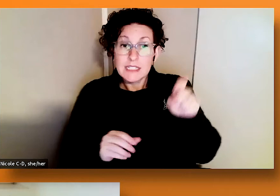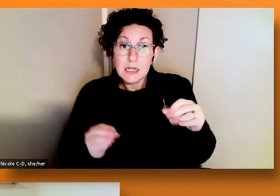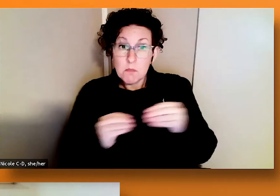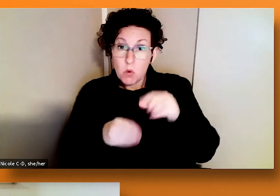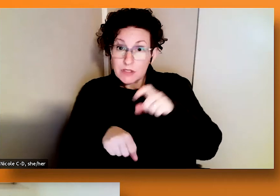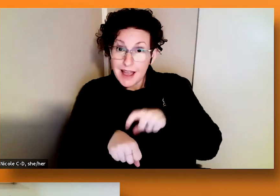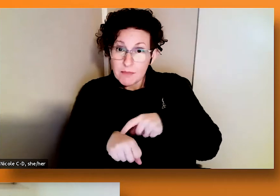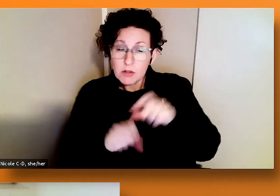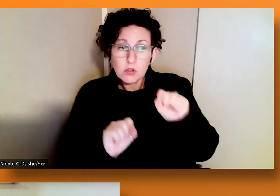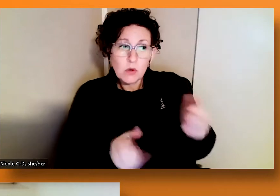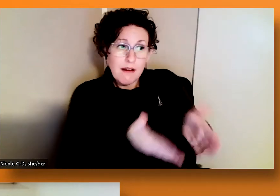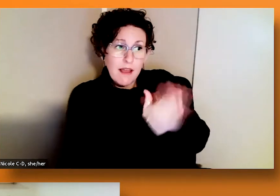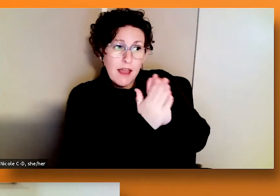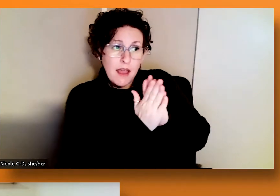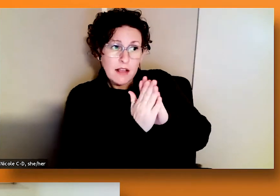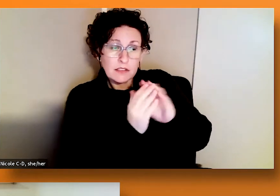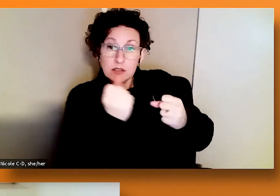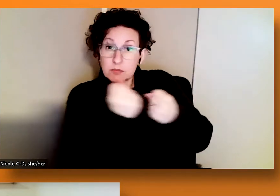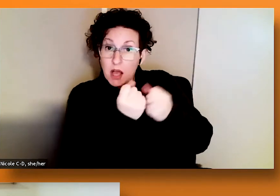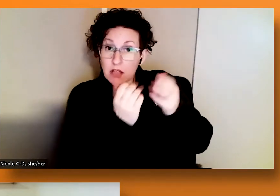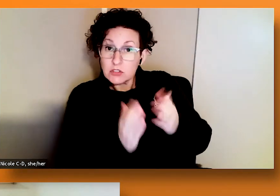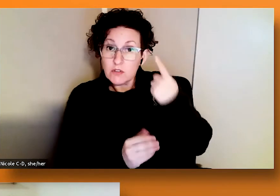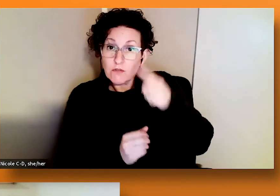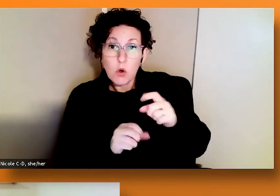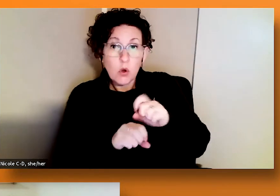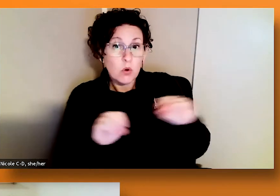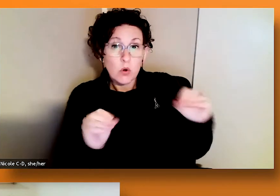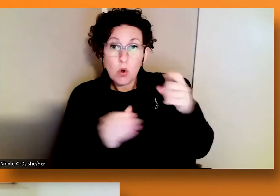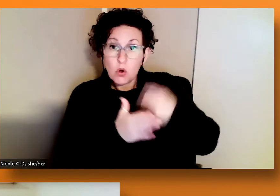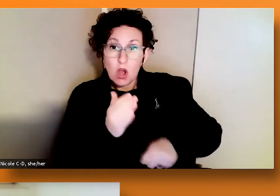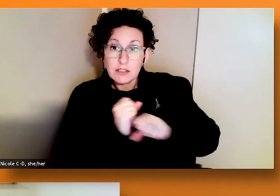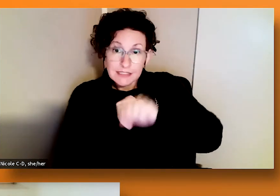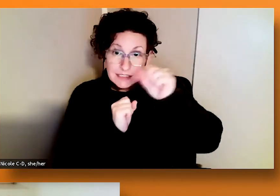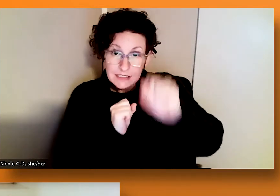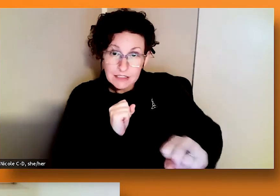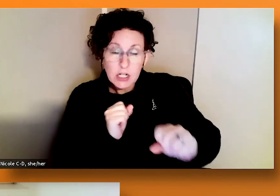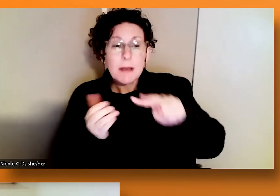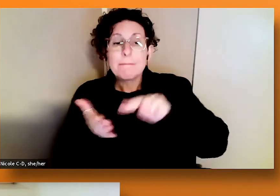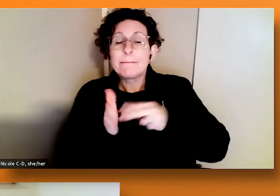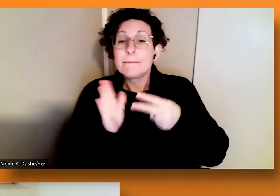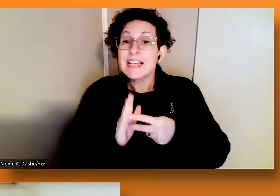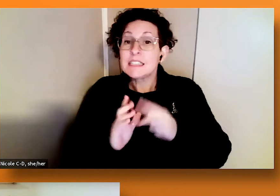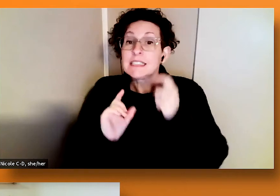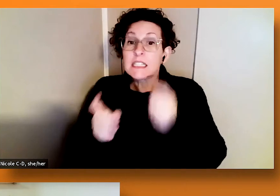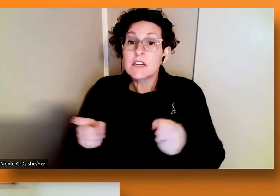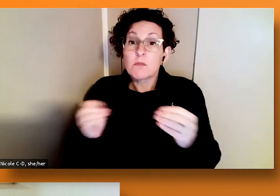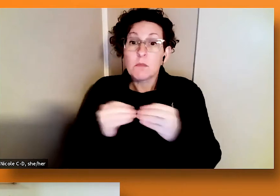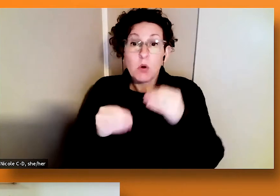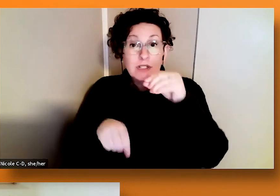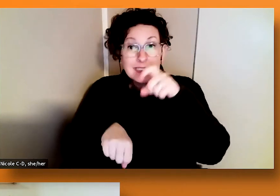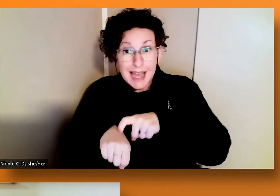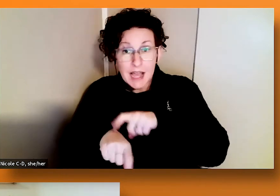you can ask the sponsor for a no-cost extension, which means they'll give you more time but they won't give you more money.